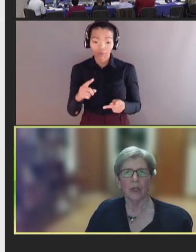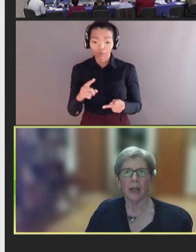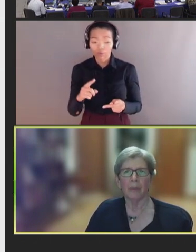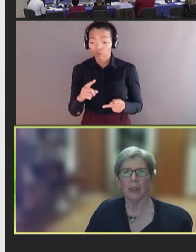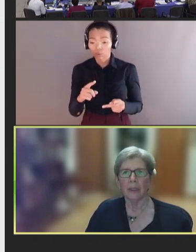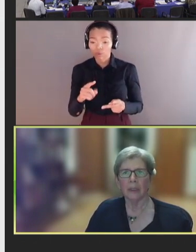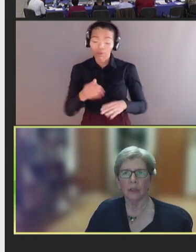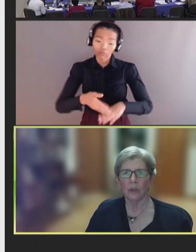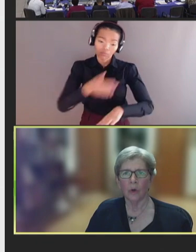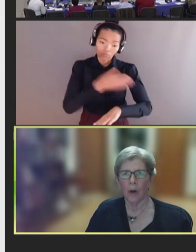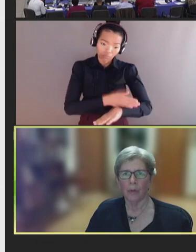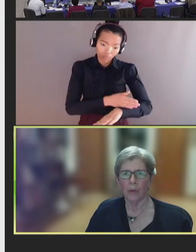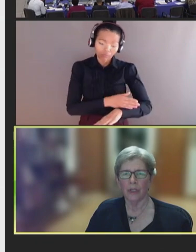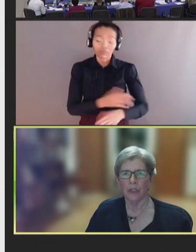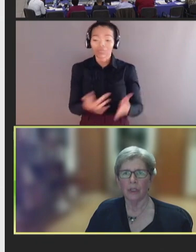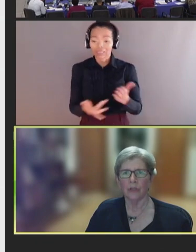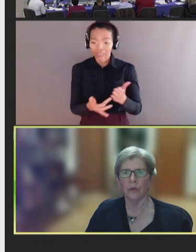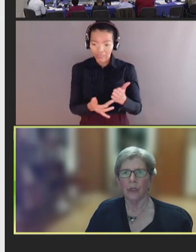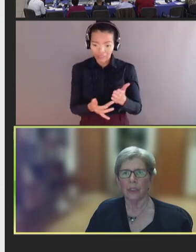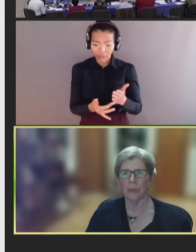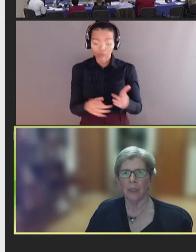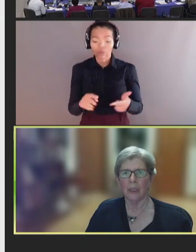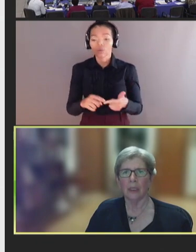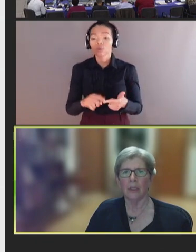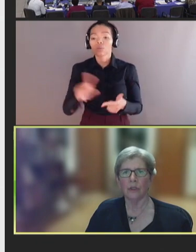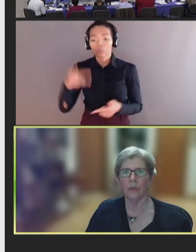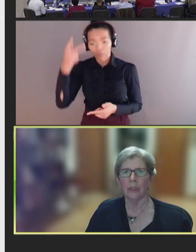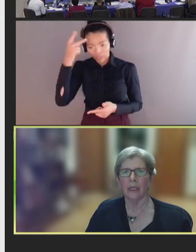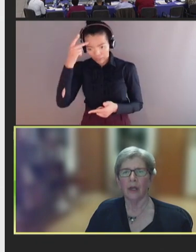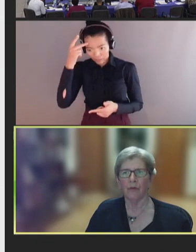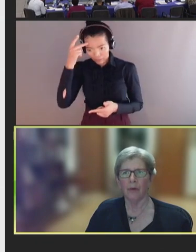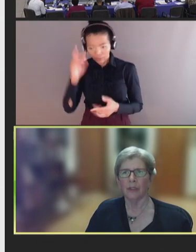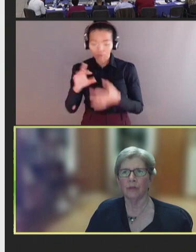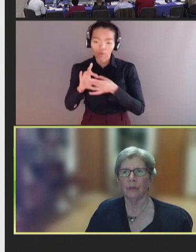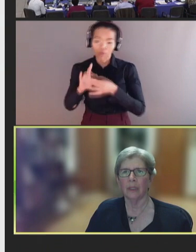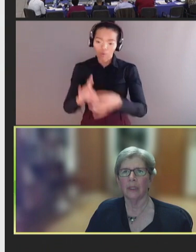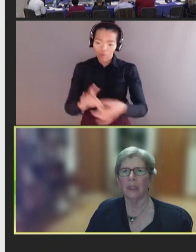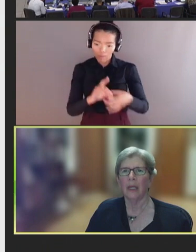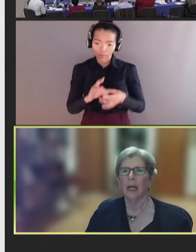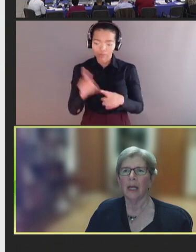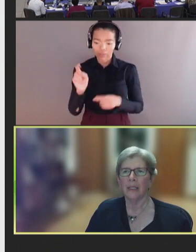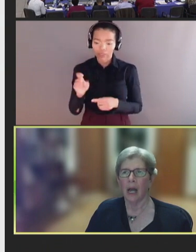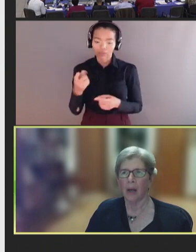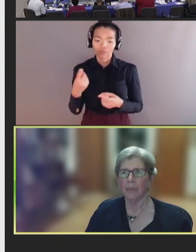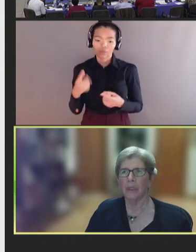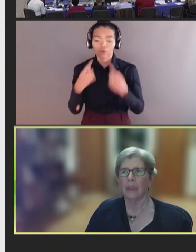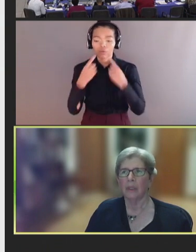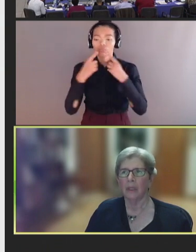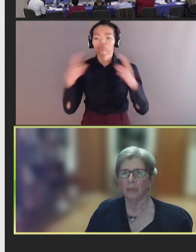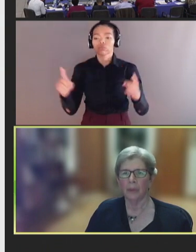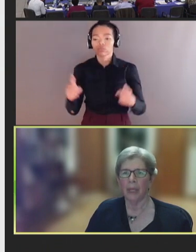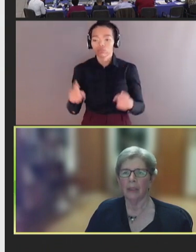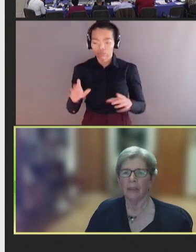and political cooperation that's going to be needed to really effectively adopt, implement,